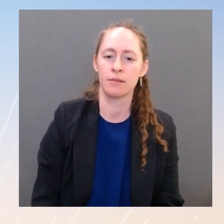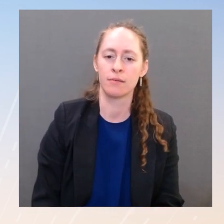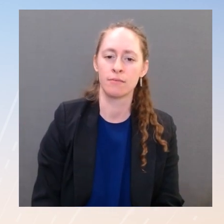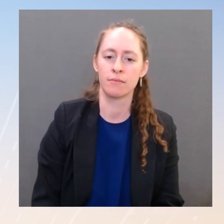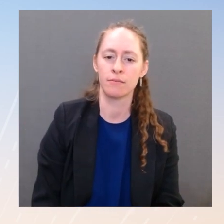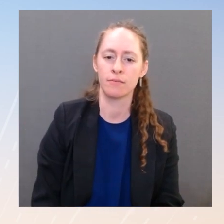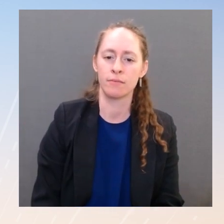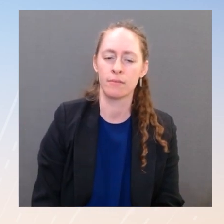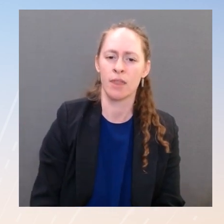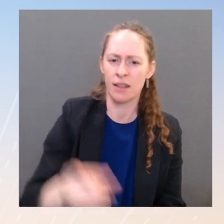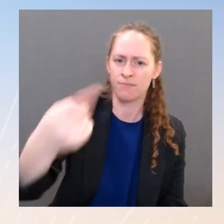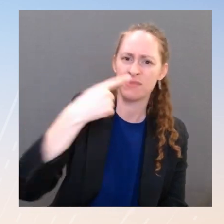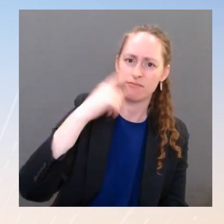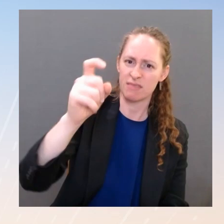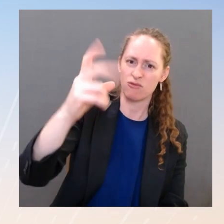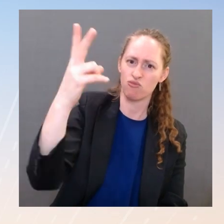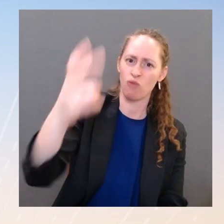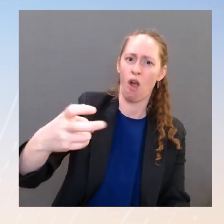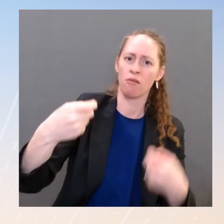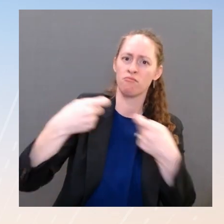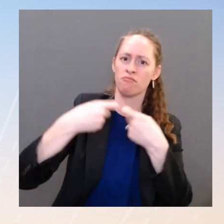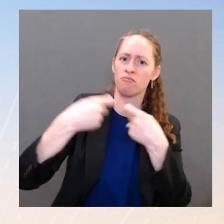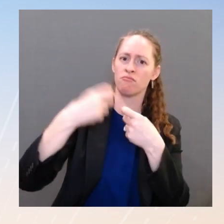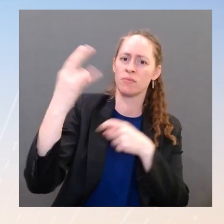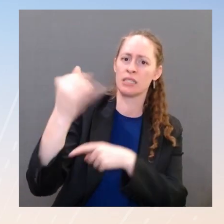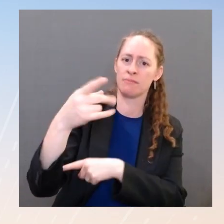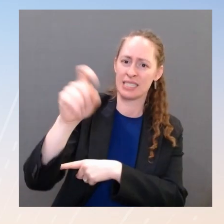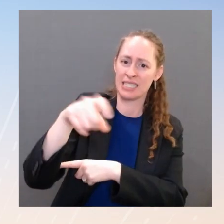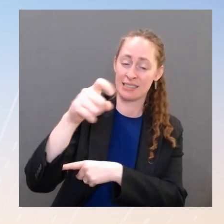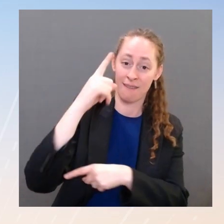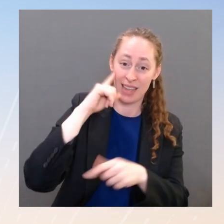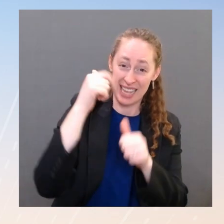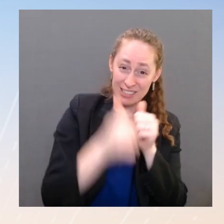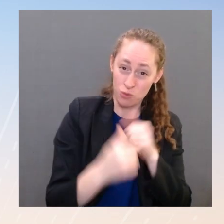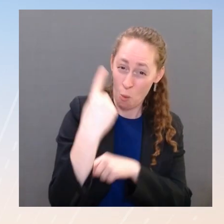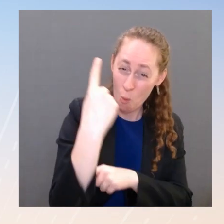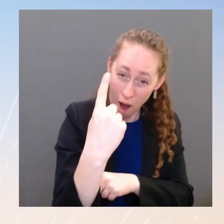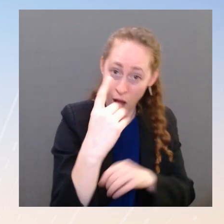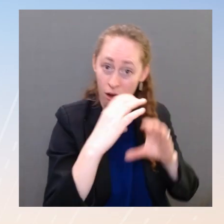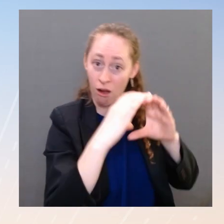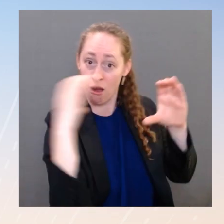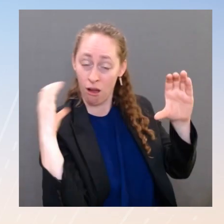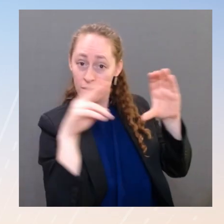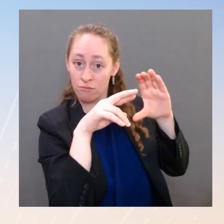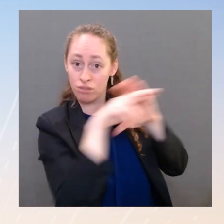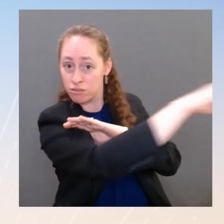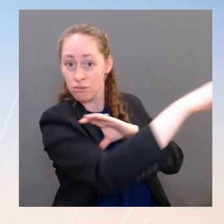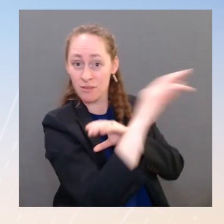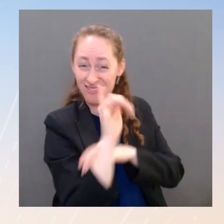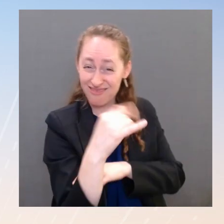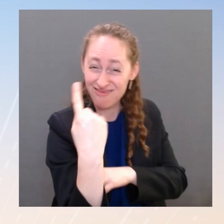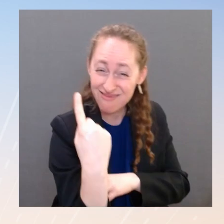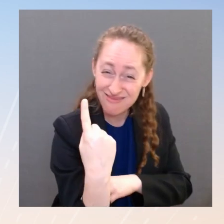but that is my understanding. The Press: So, I mean, given the semiconductor shortage, you know, are there even enough to make them if that's what they need?